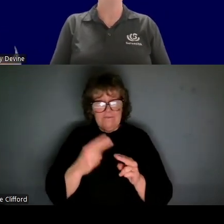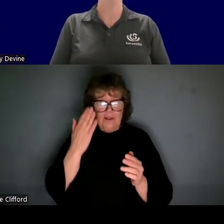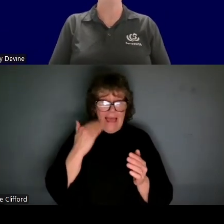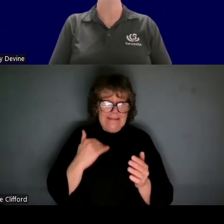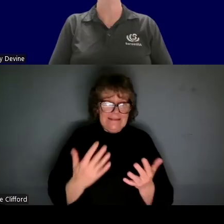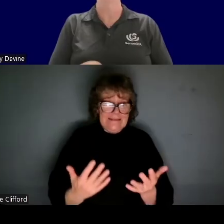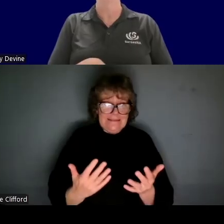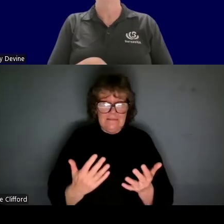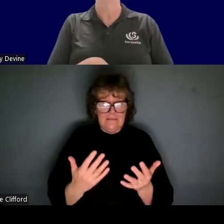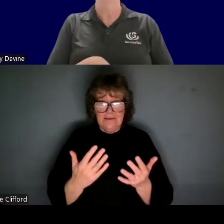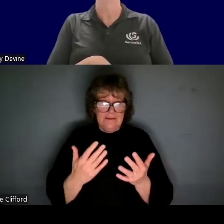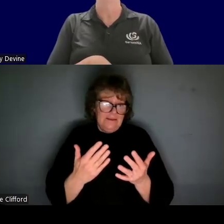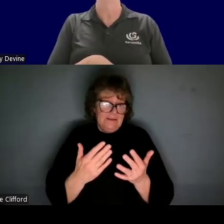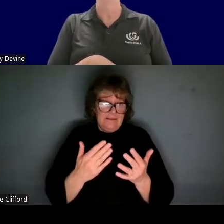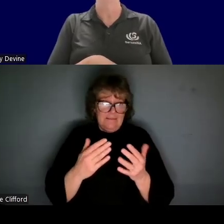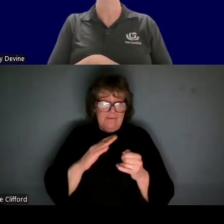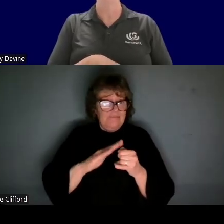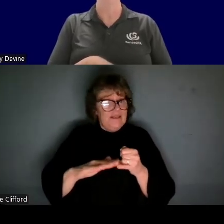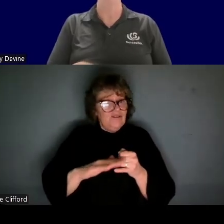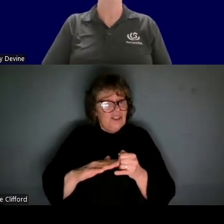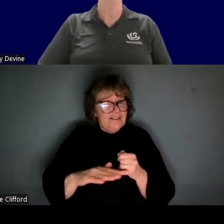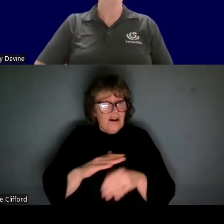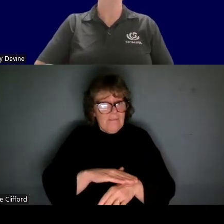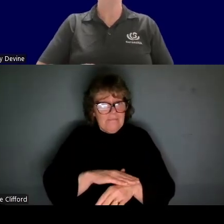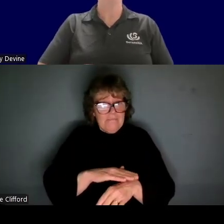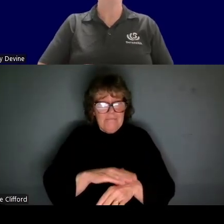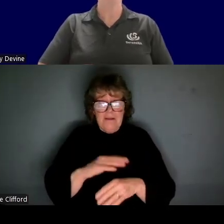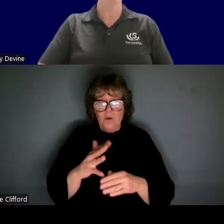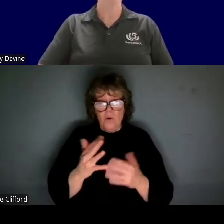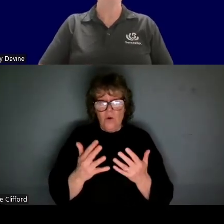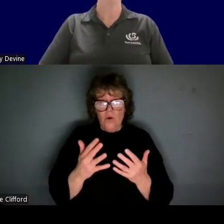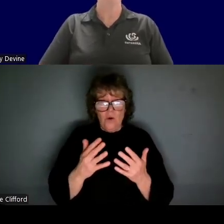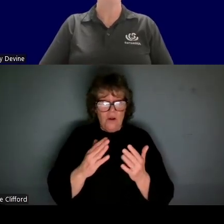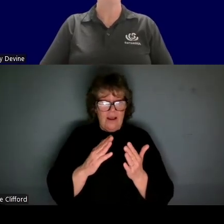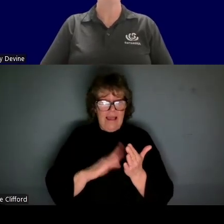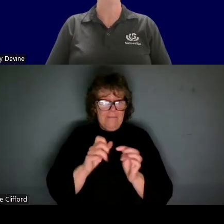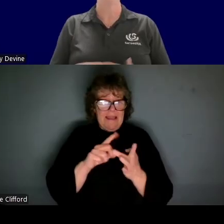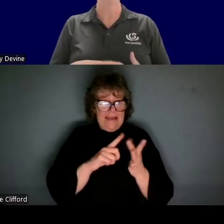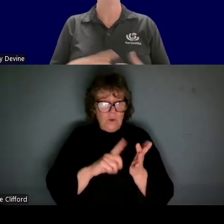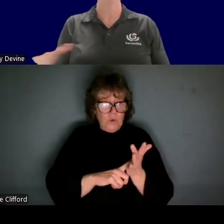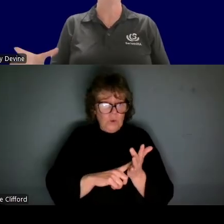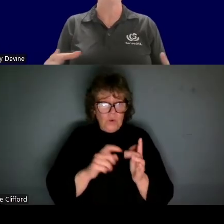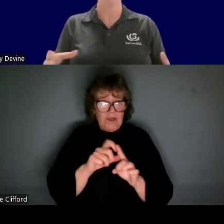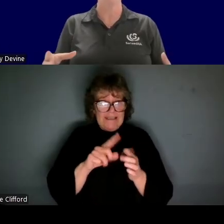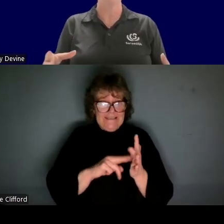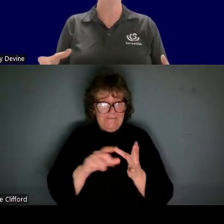menstrual cycle, it could be something around a medical device which is causing pain. This data